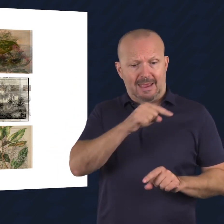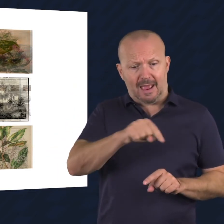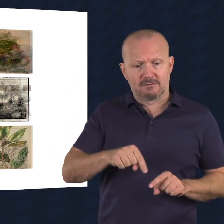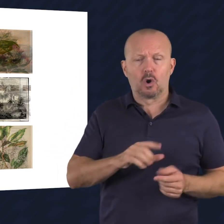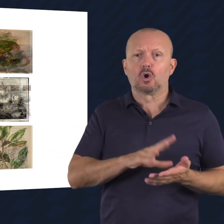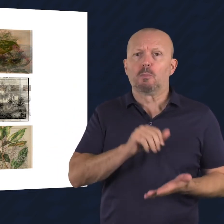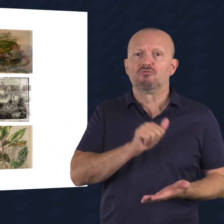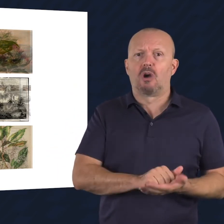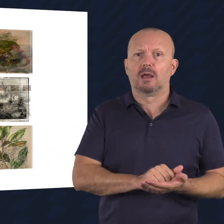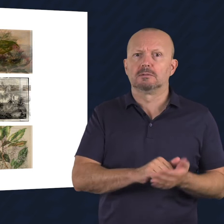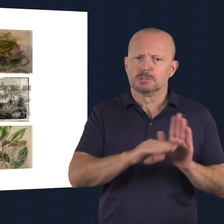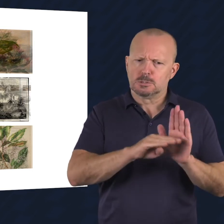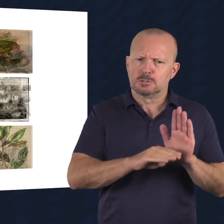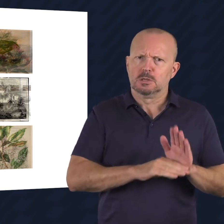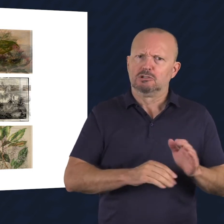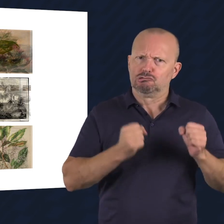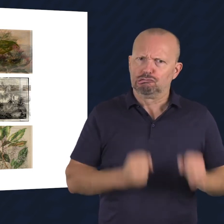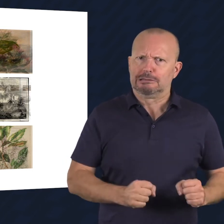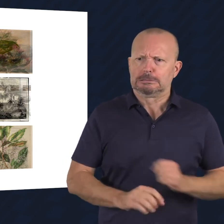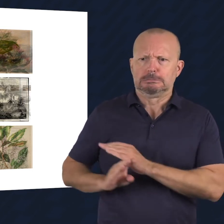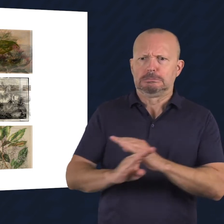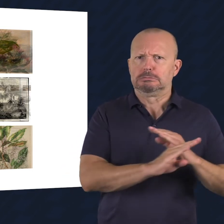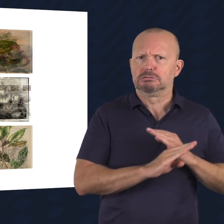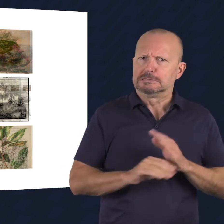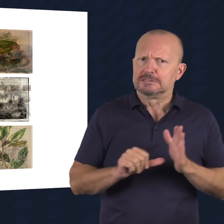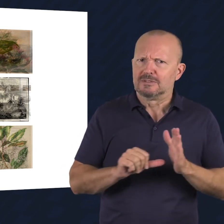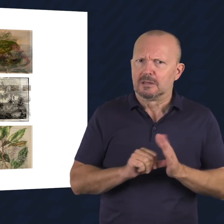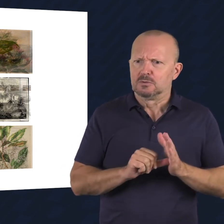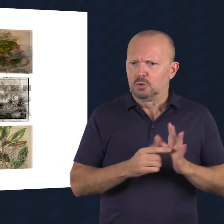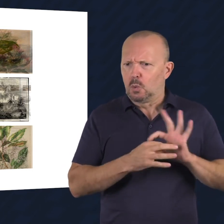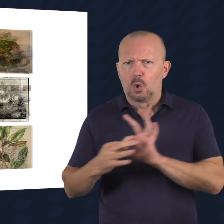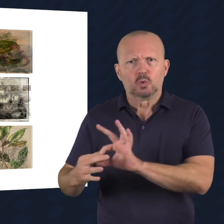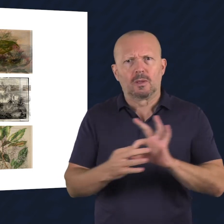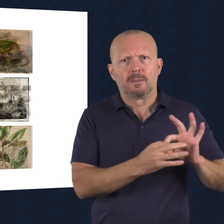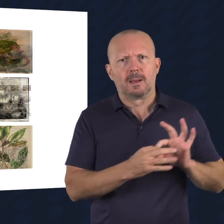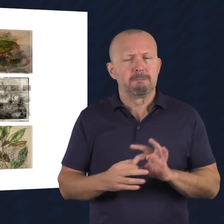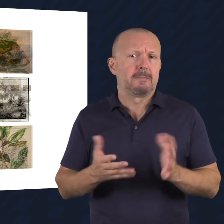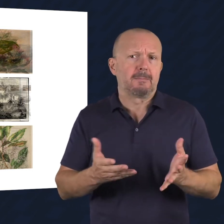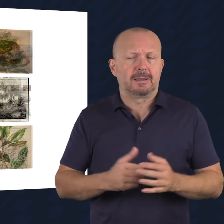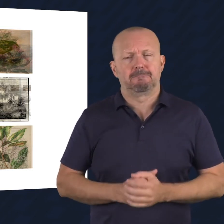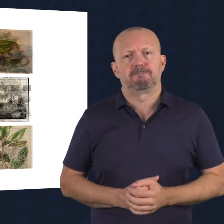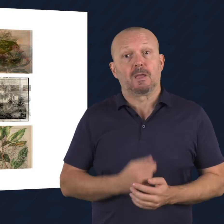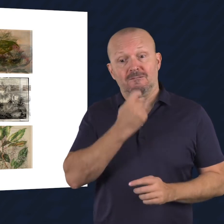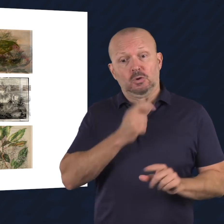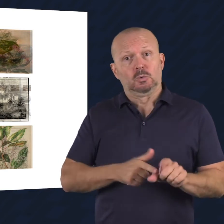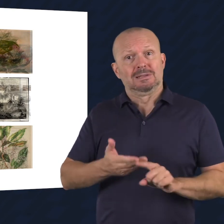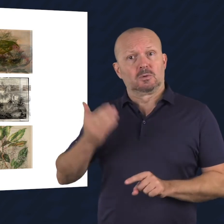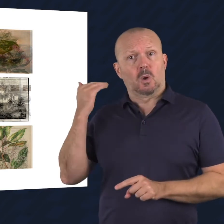if not pre-empt, creative engagement with, if not the repurposing of cultural heritage resources?